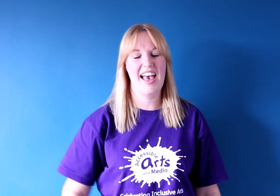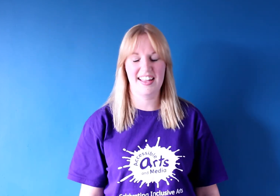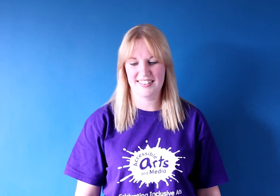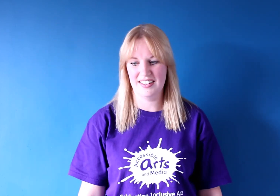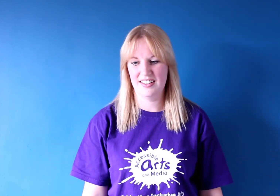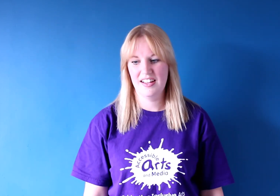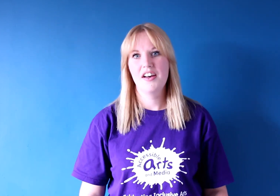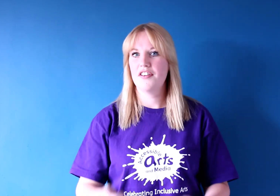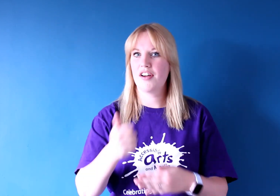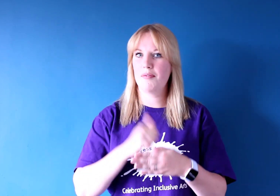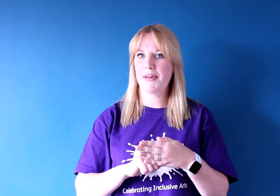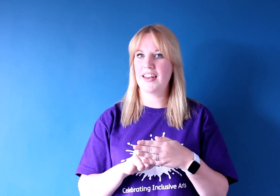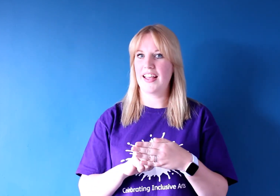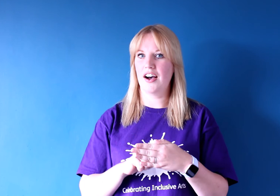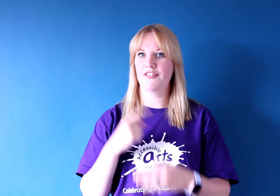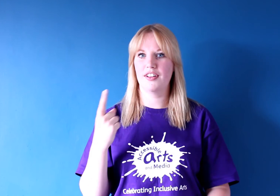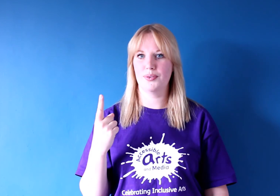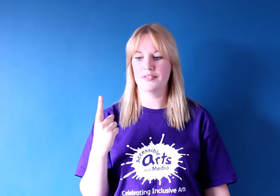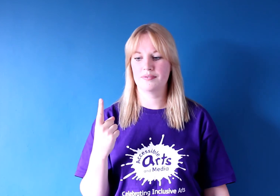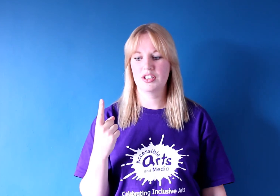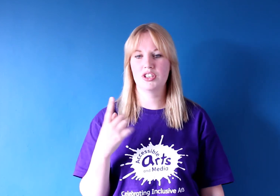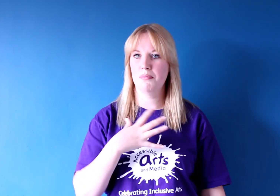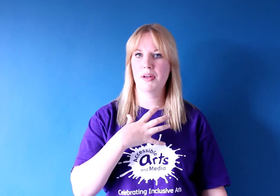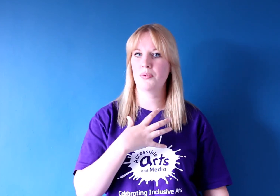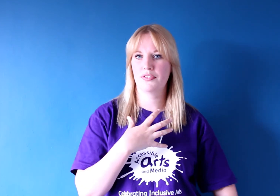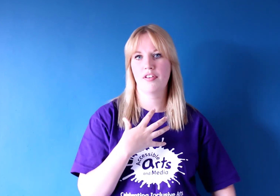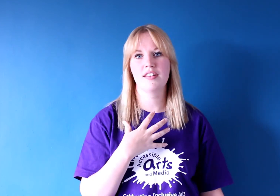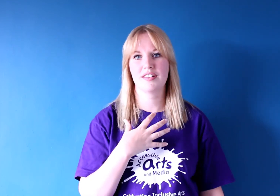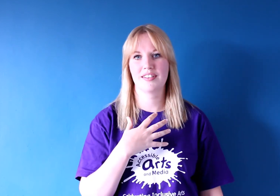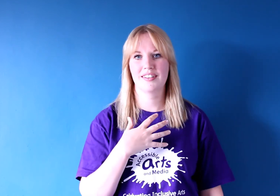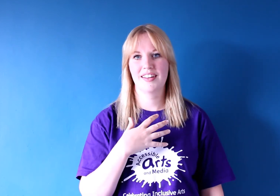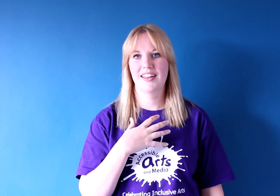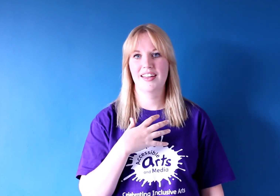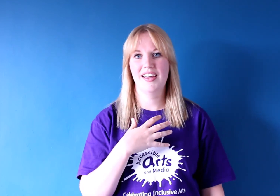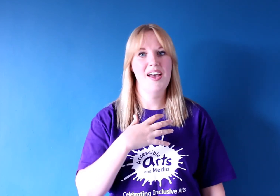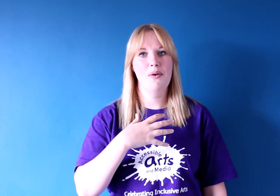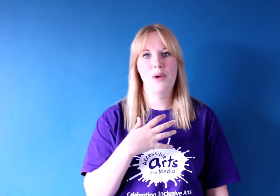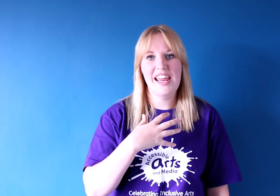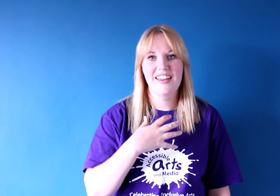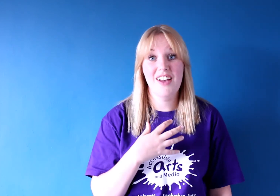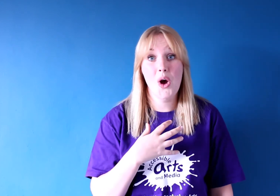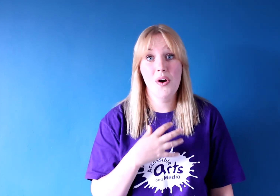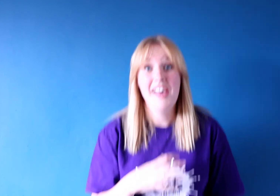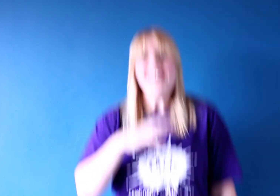Excellent. From the beginning of verse one. Jumping with fright, here we go.